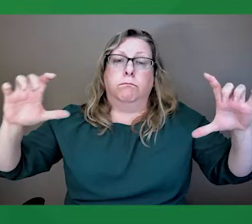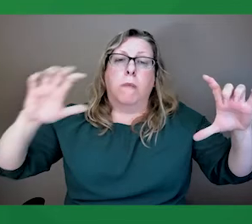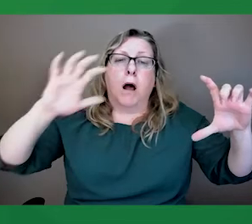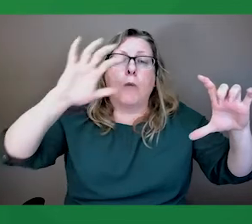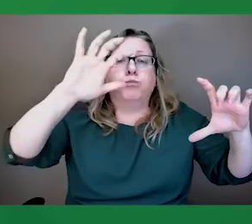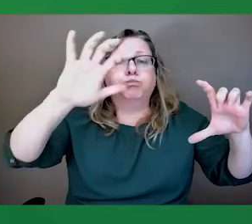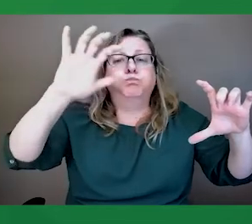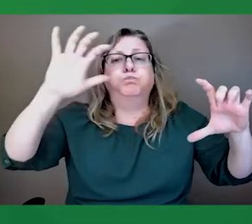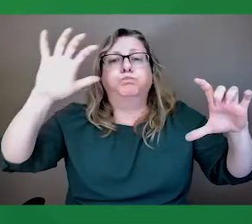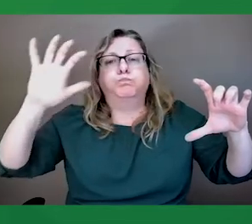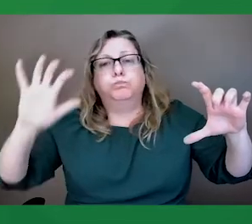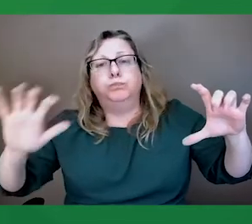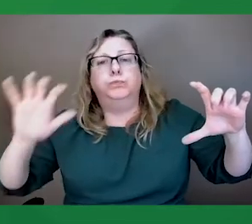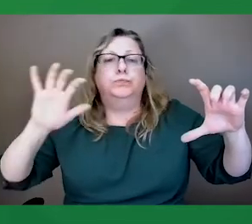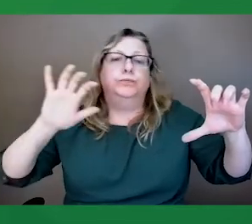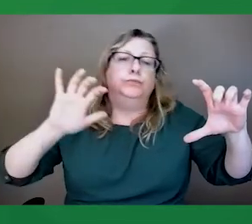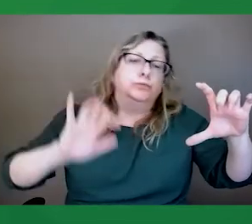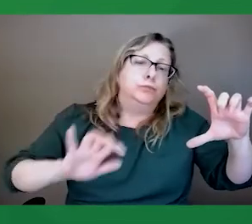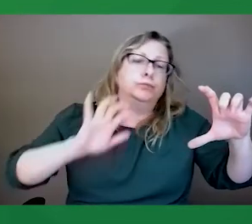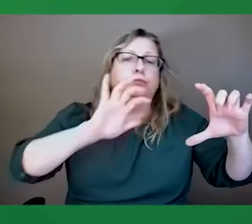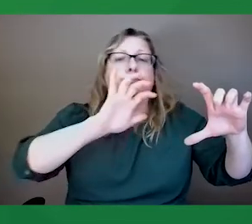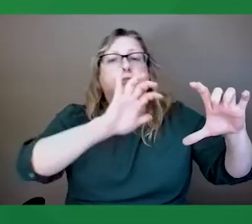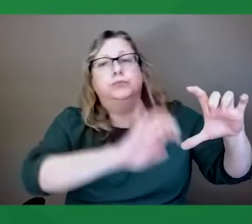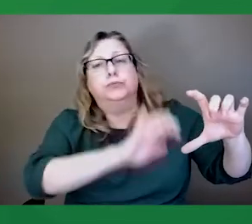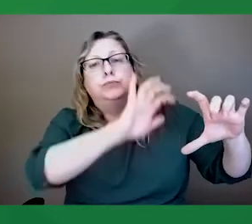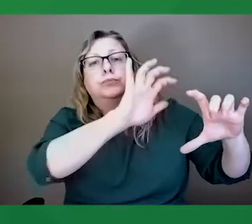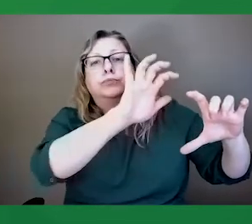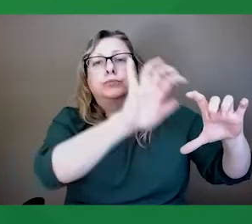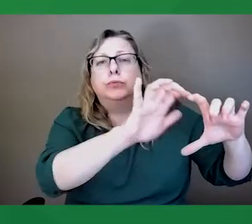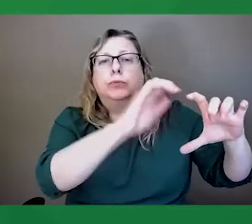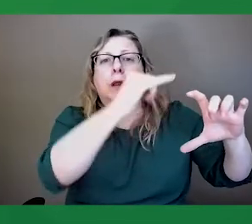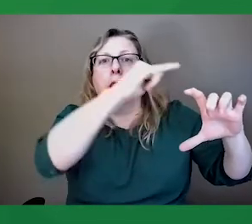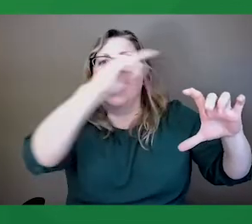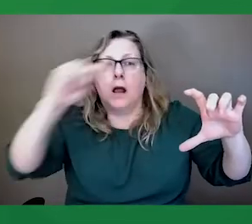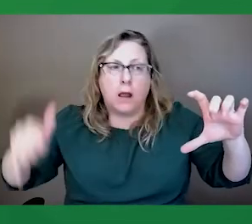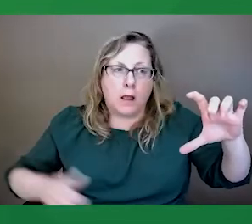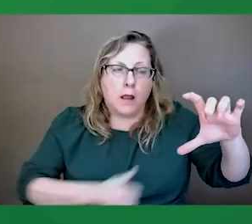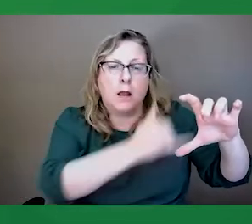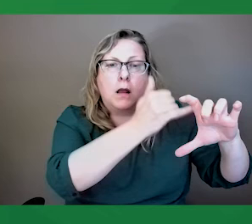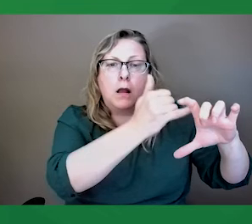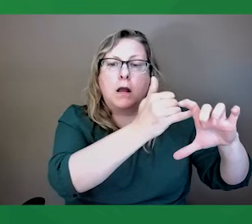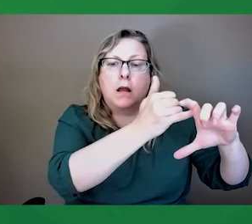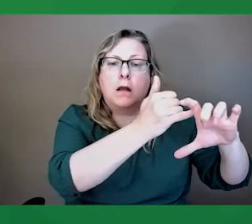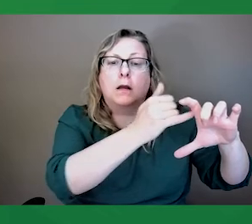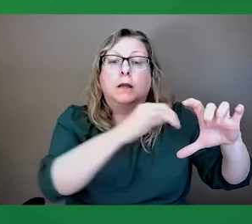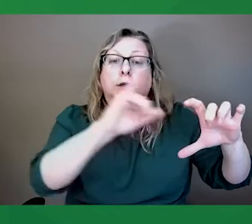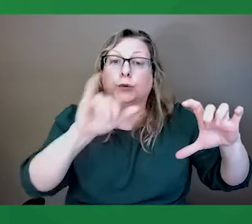there is a few very small amount of dots. This represents, according to Jutta Treviranus,